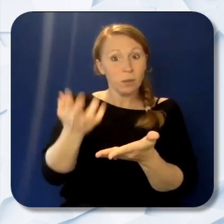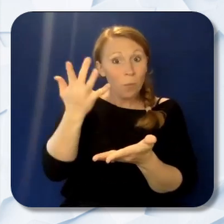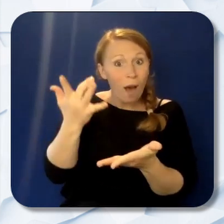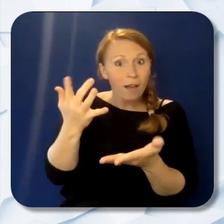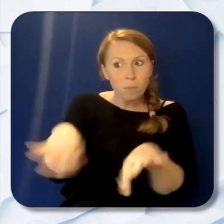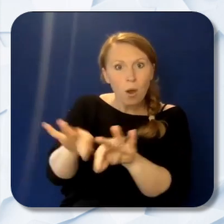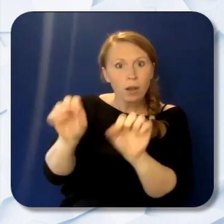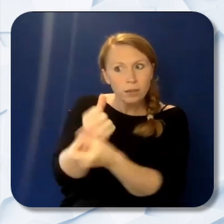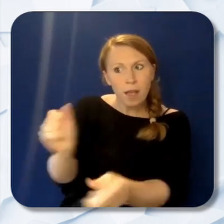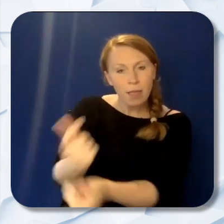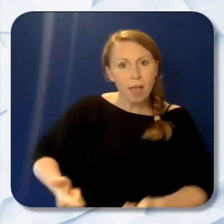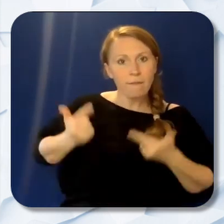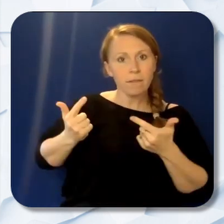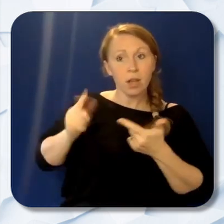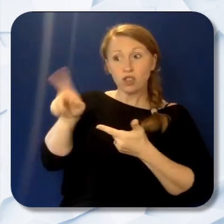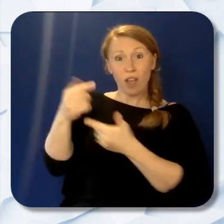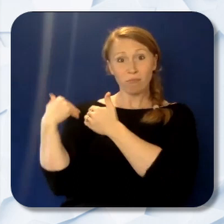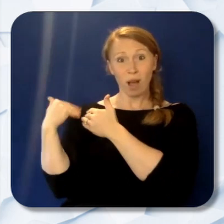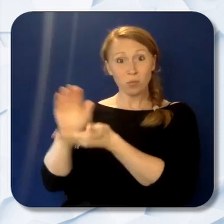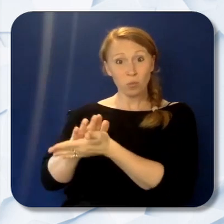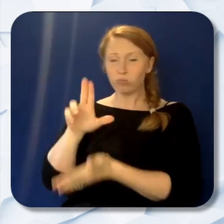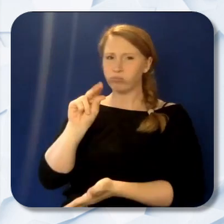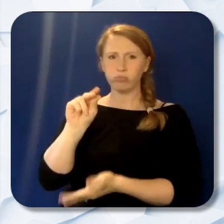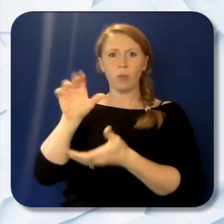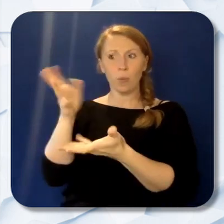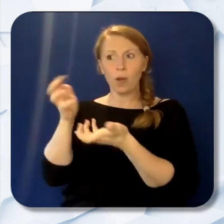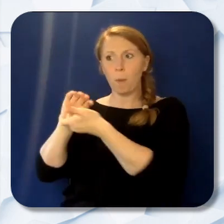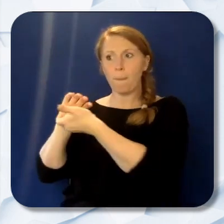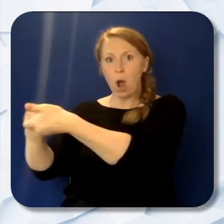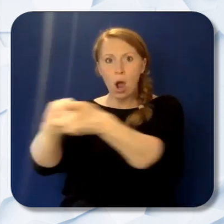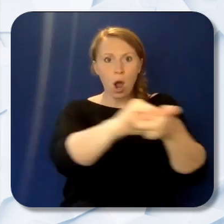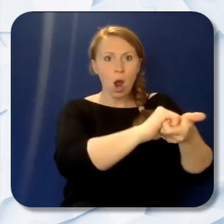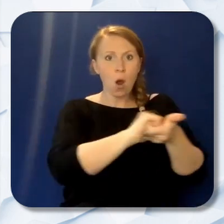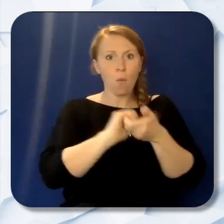just on schools, and so we're partnering with everyone that we can to find ways uh to prevent